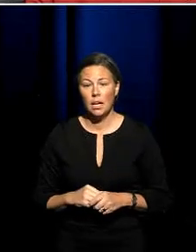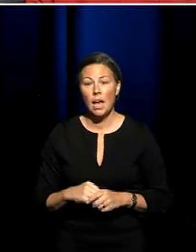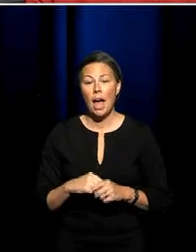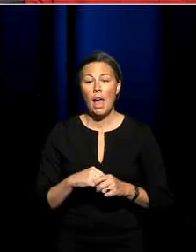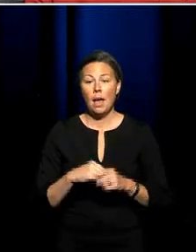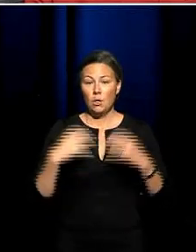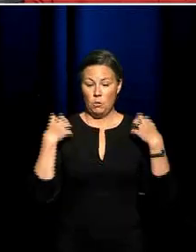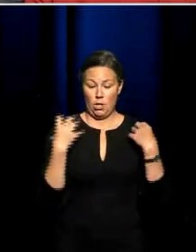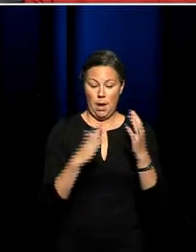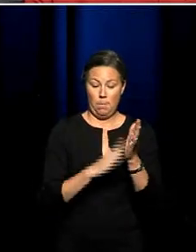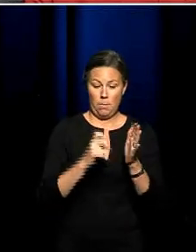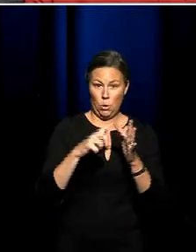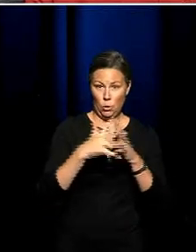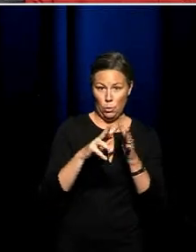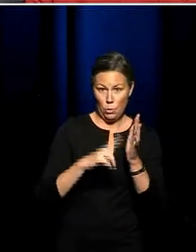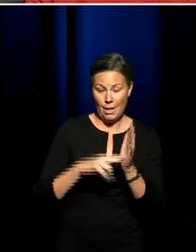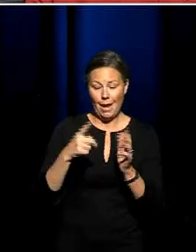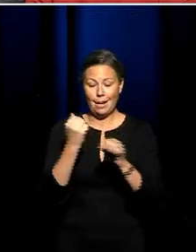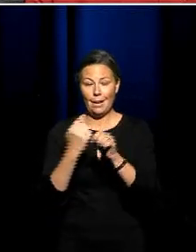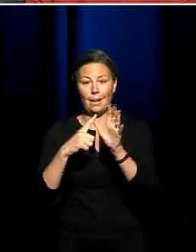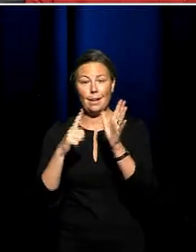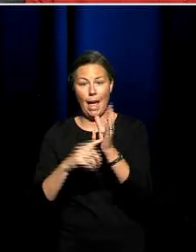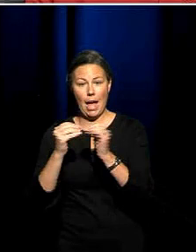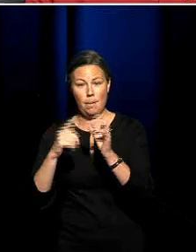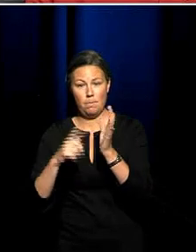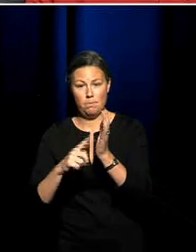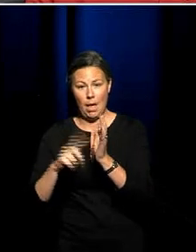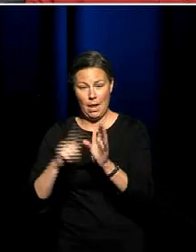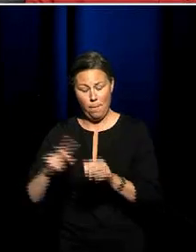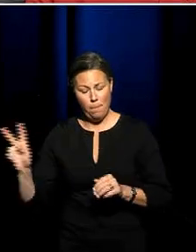achievements in advancing the rights of people with disability. Both have been